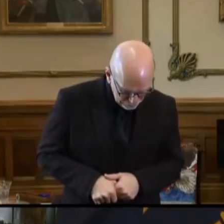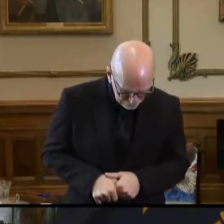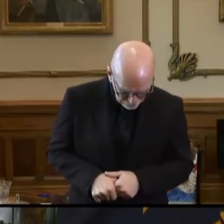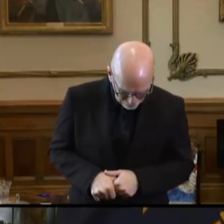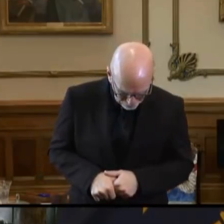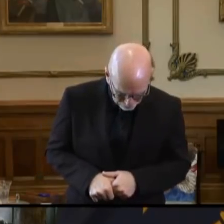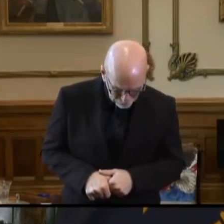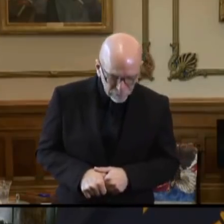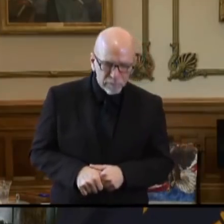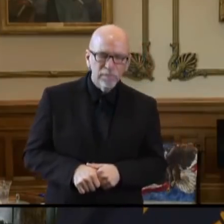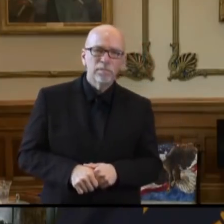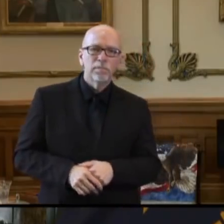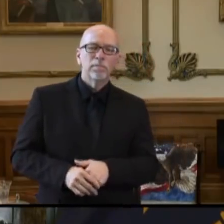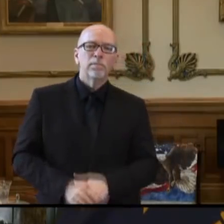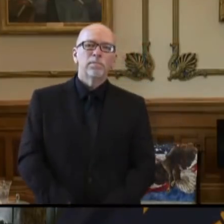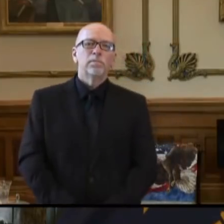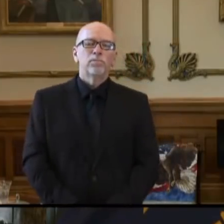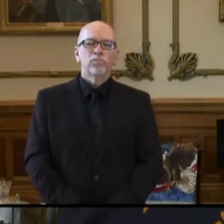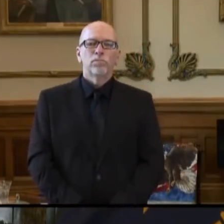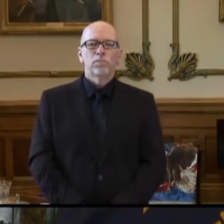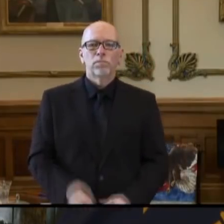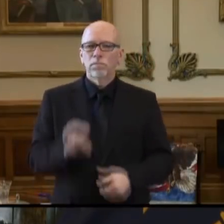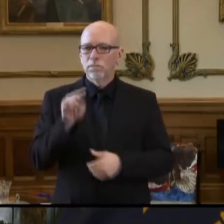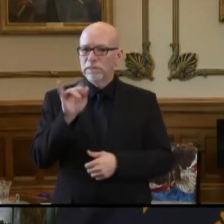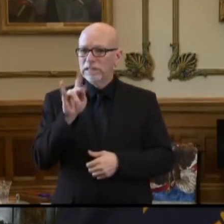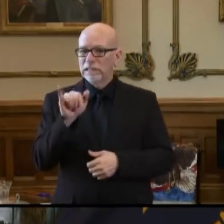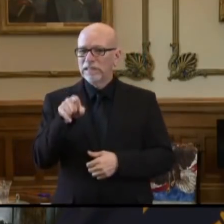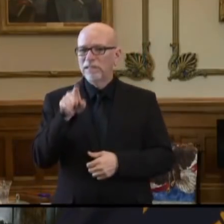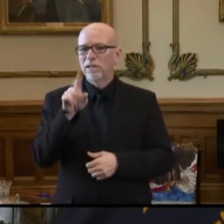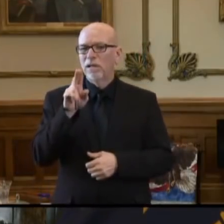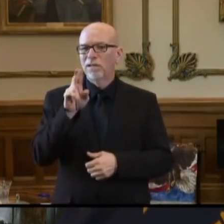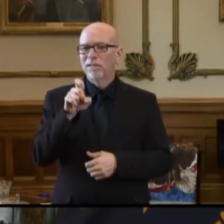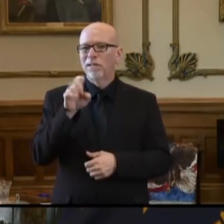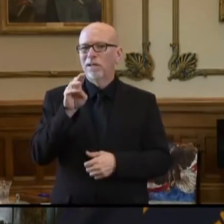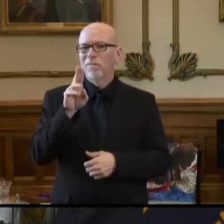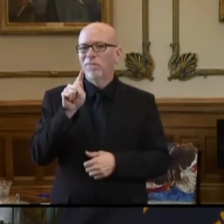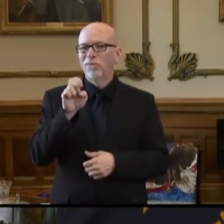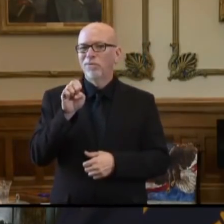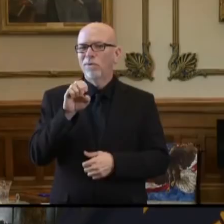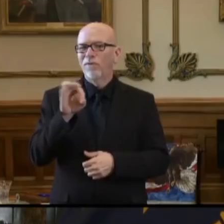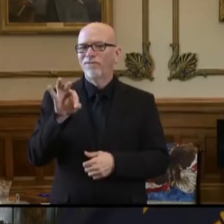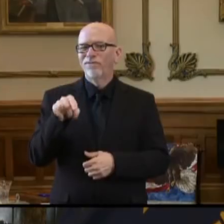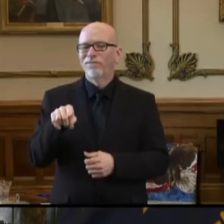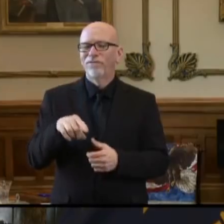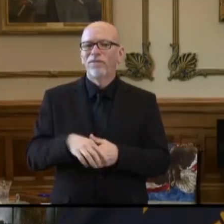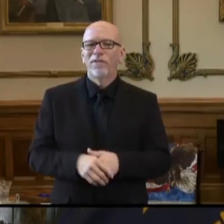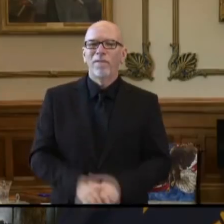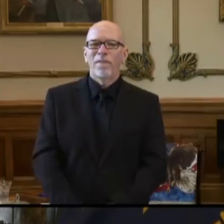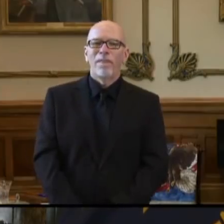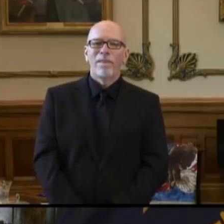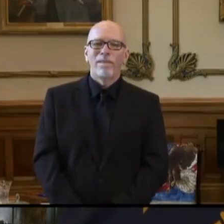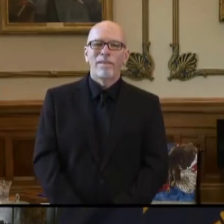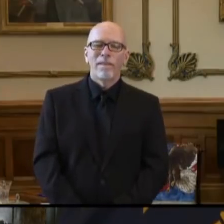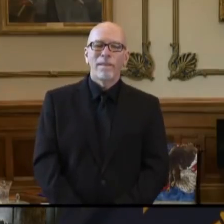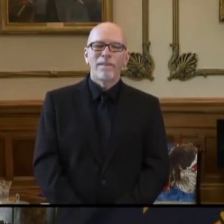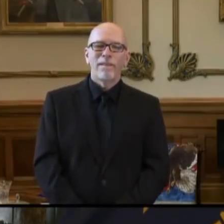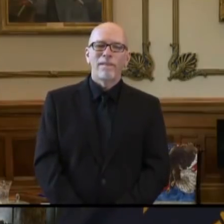WAYNE JOURNAL GAZETTE HELLO NIKKI. NIKKI, YOU NEED TO ADMIT